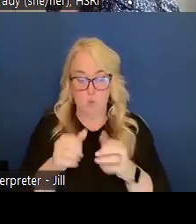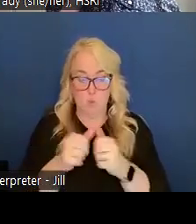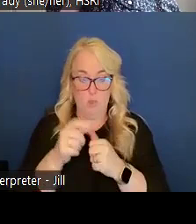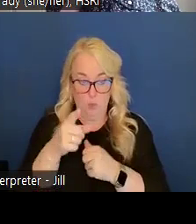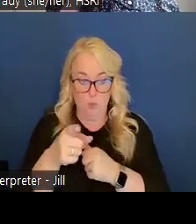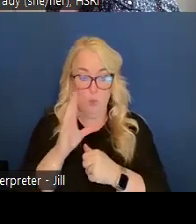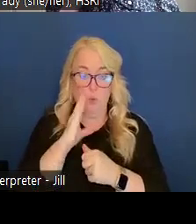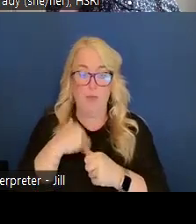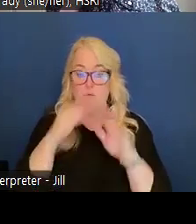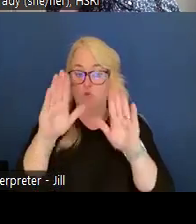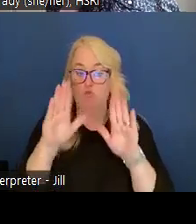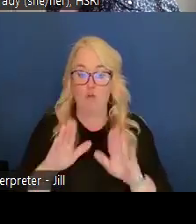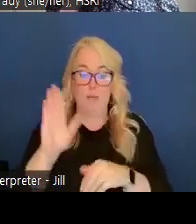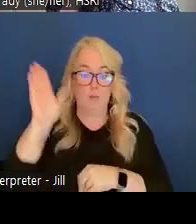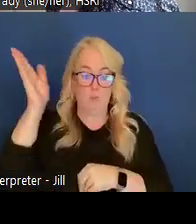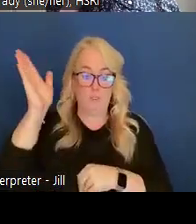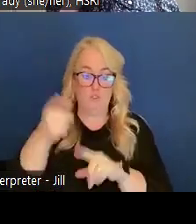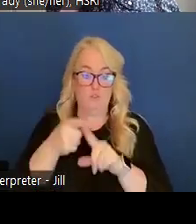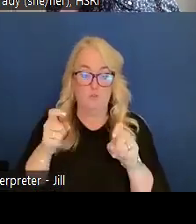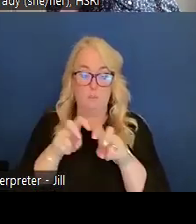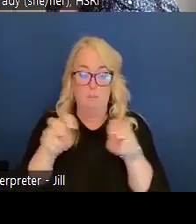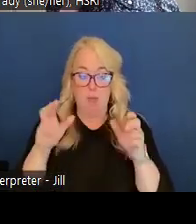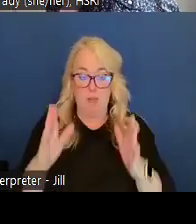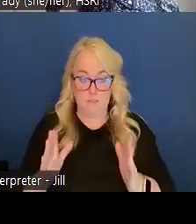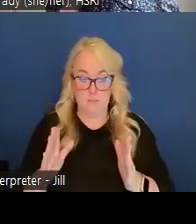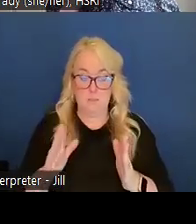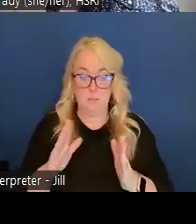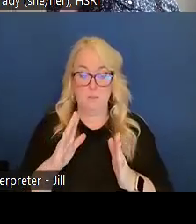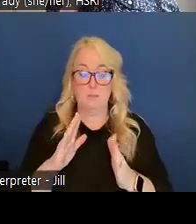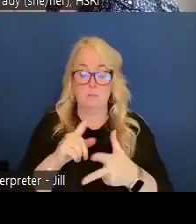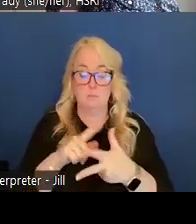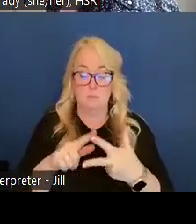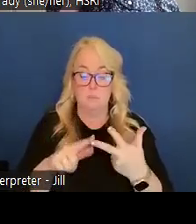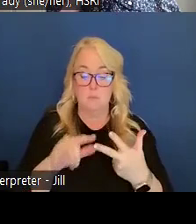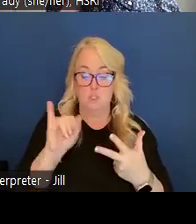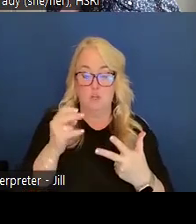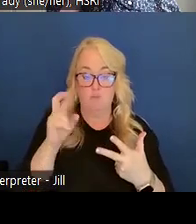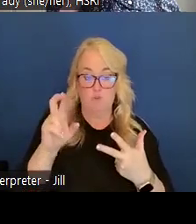presentations from panelists, including Jennifer Kucera from